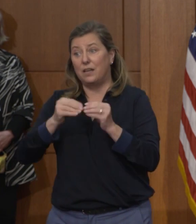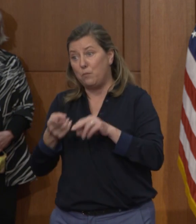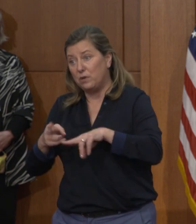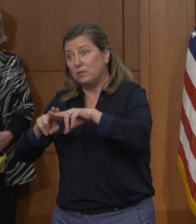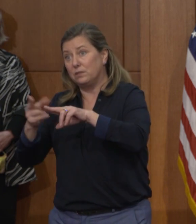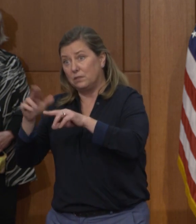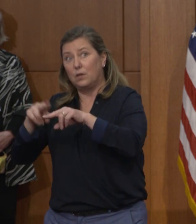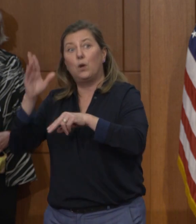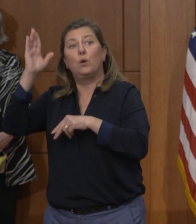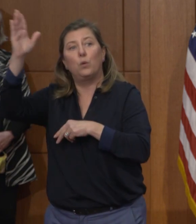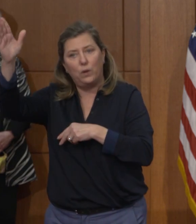uh, decreasing social distancing,